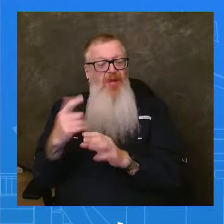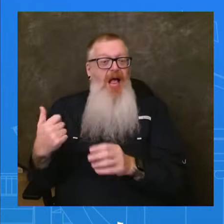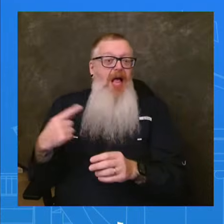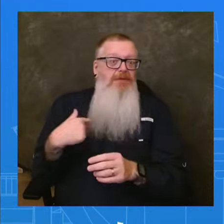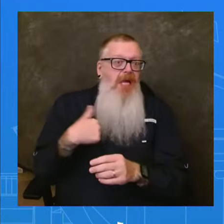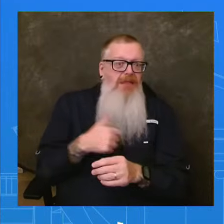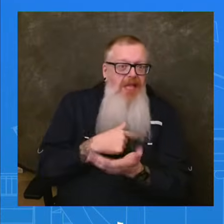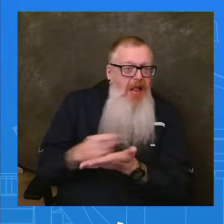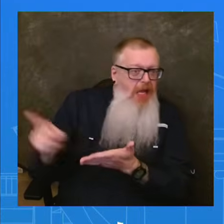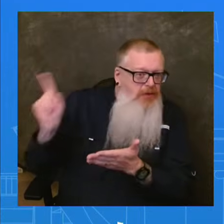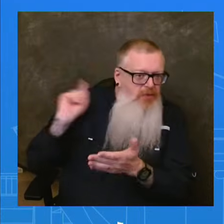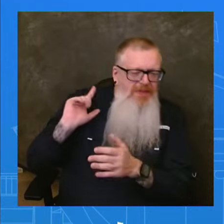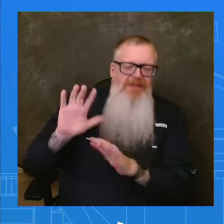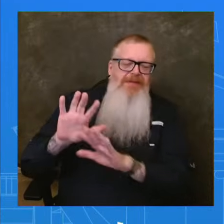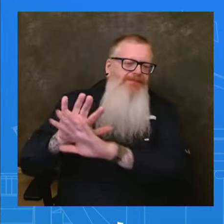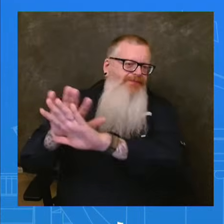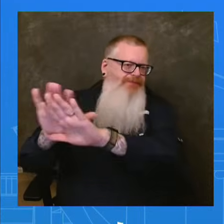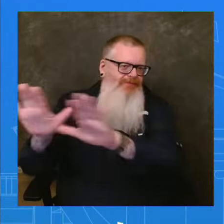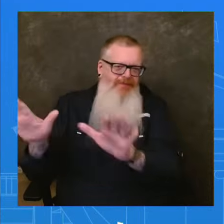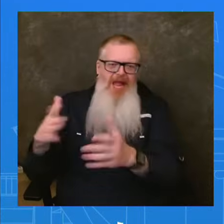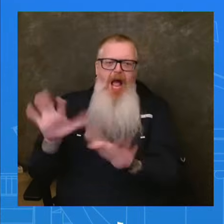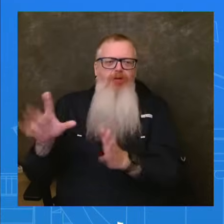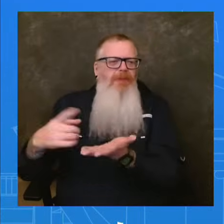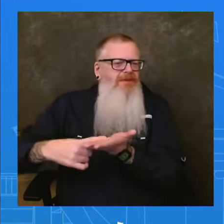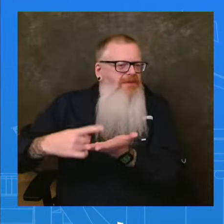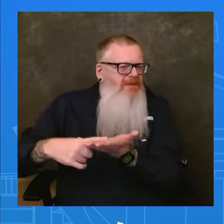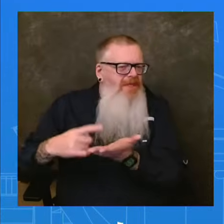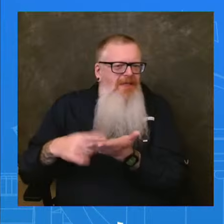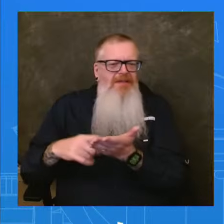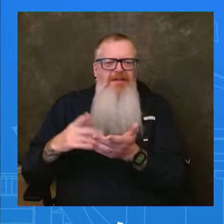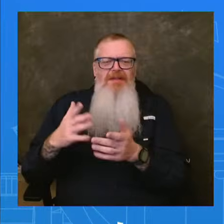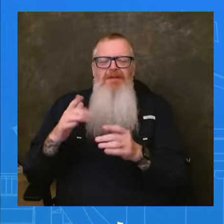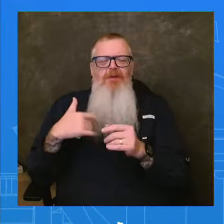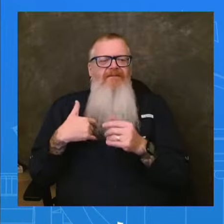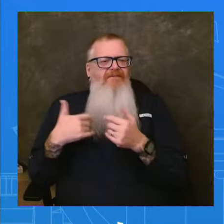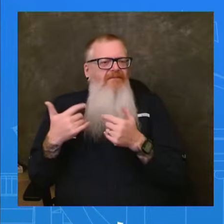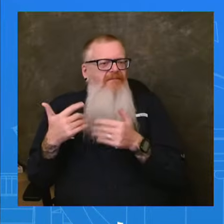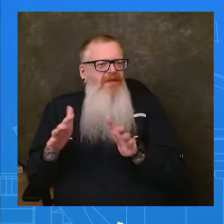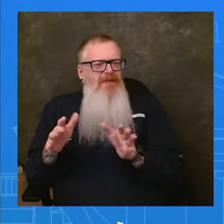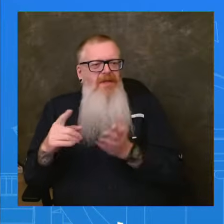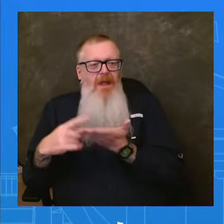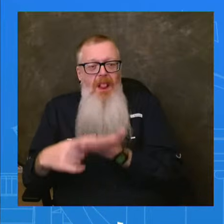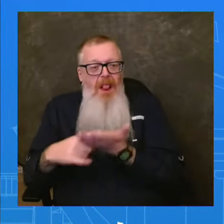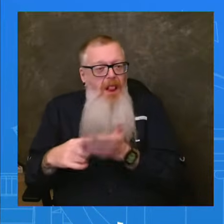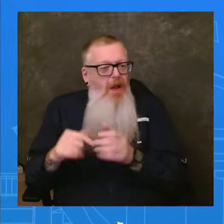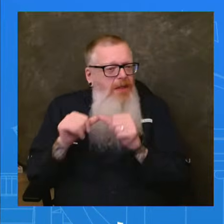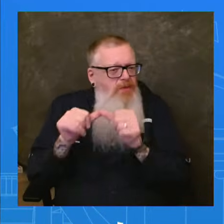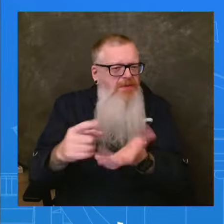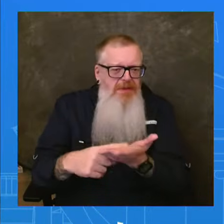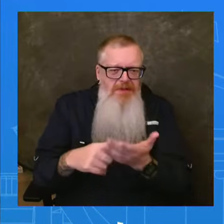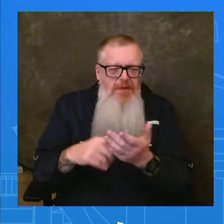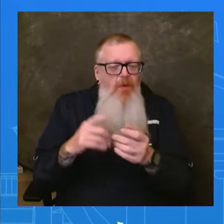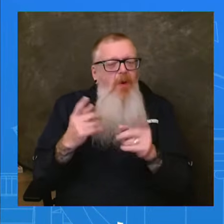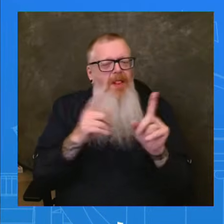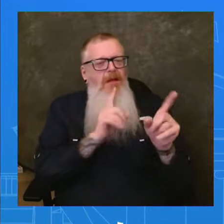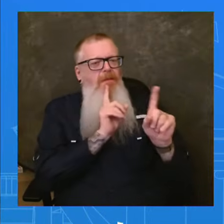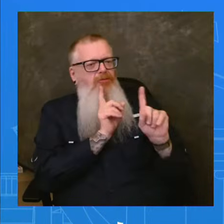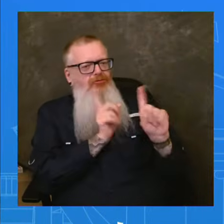We're continuing discussions with Israel on their response to Is- to Iran's attack last week. I'm not going to dive into it.